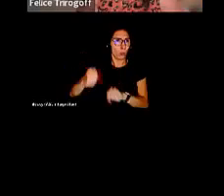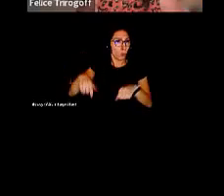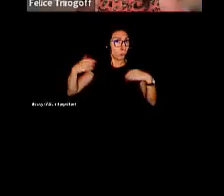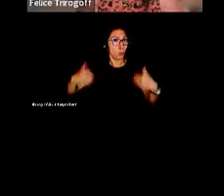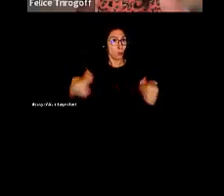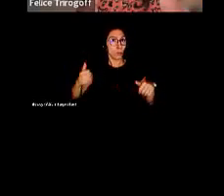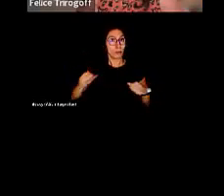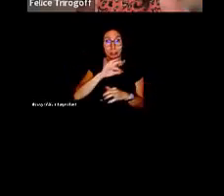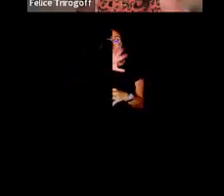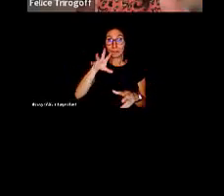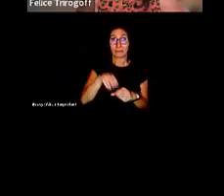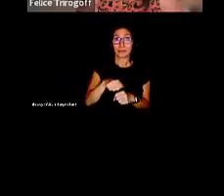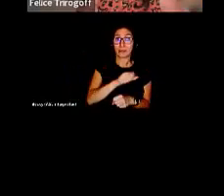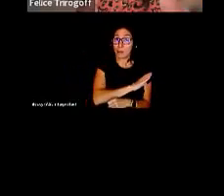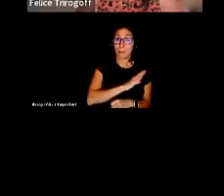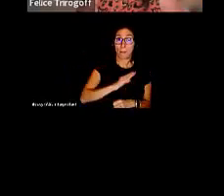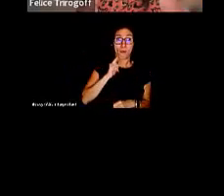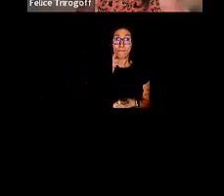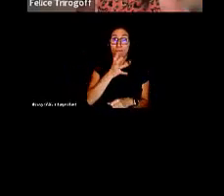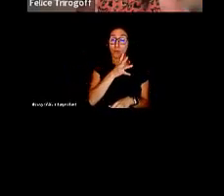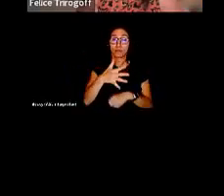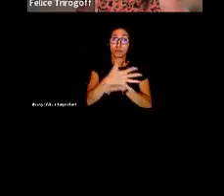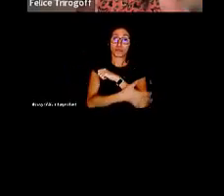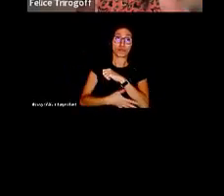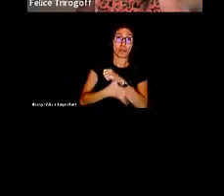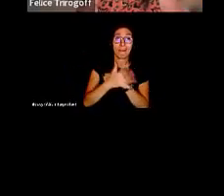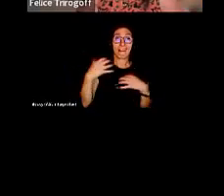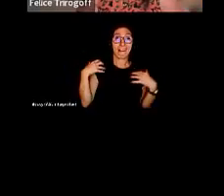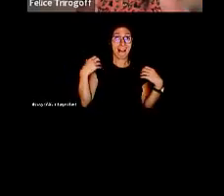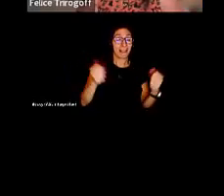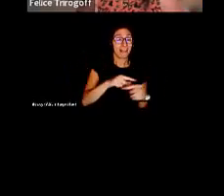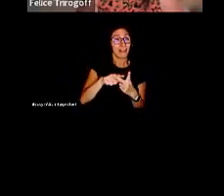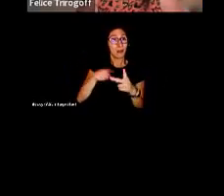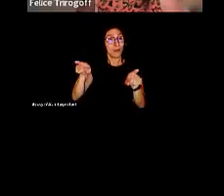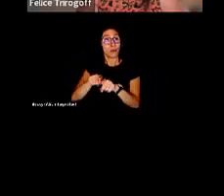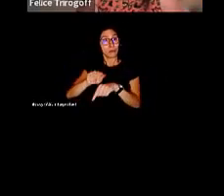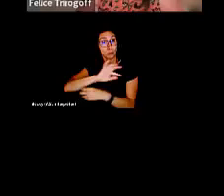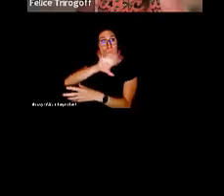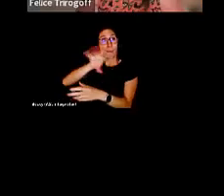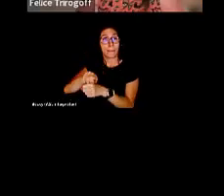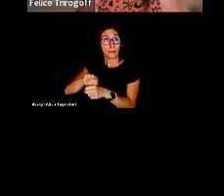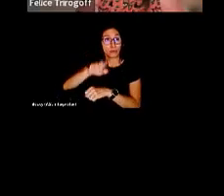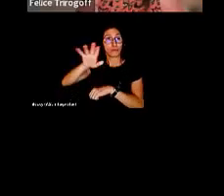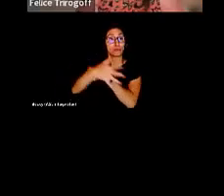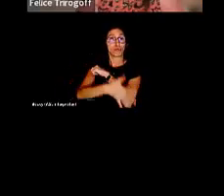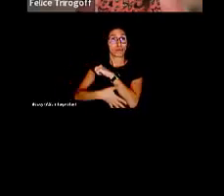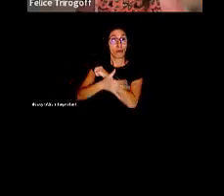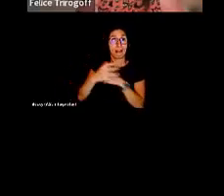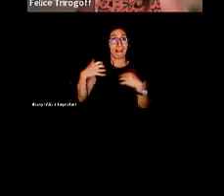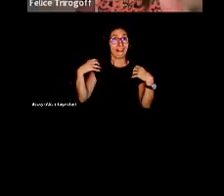Health and is a member of the National Rural Health Association. Dr. Schroeder is a professor at the University